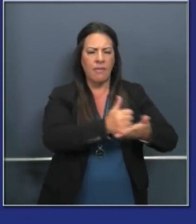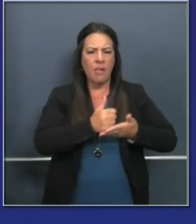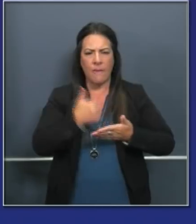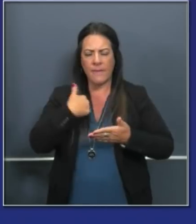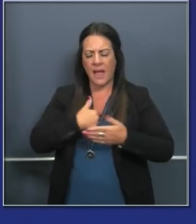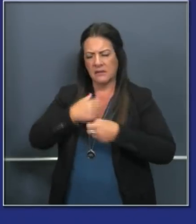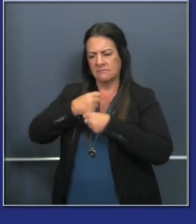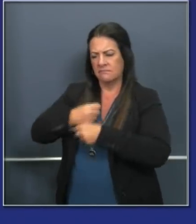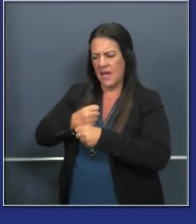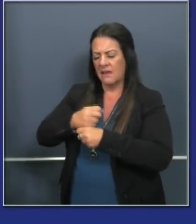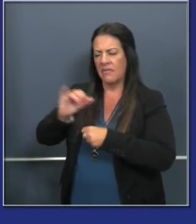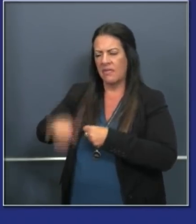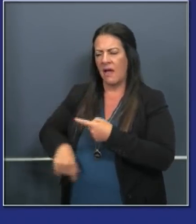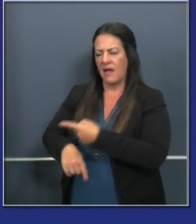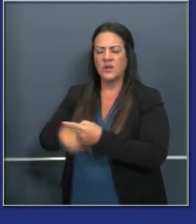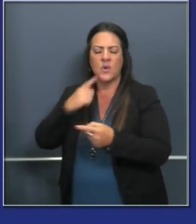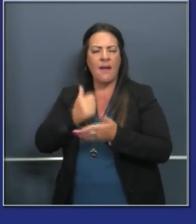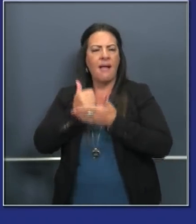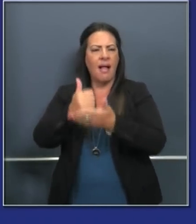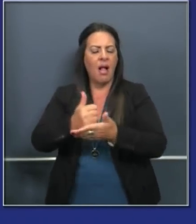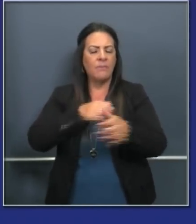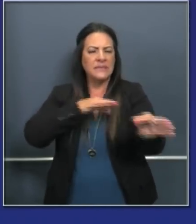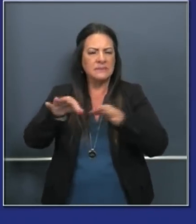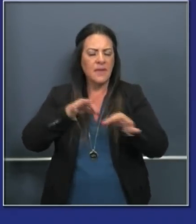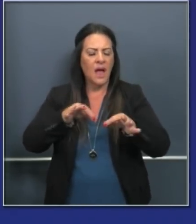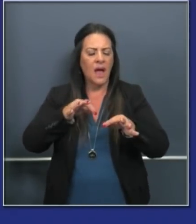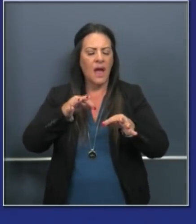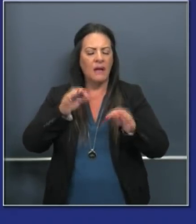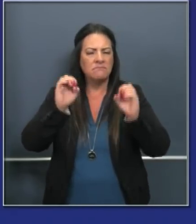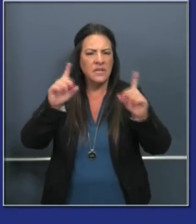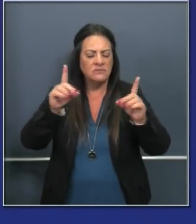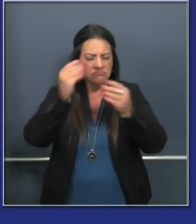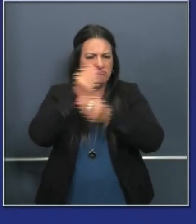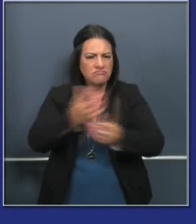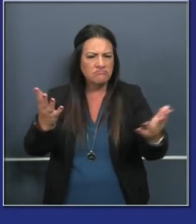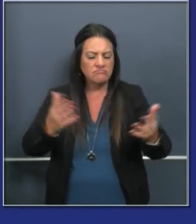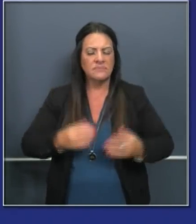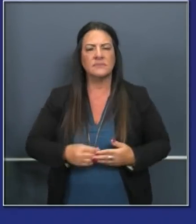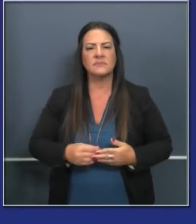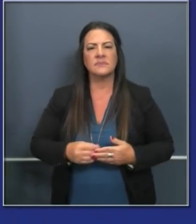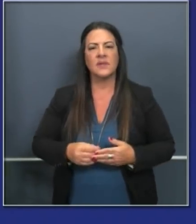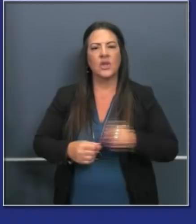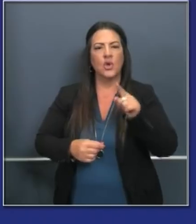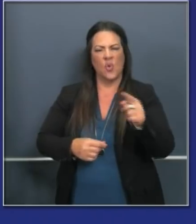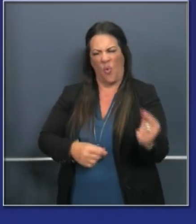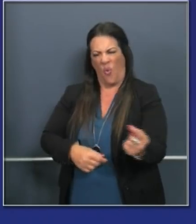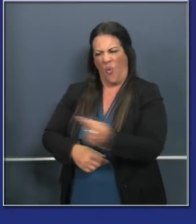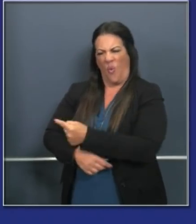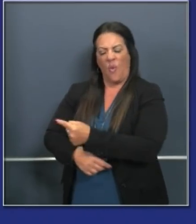THE SLIDE IS A MODEL OF MODELS YOU'LL SEE THAT WE CURRENTLY HAVE ON OUR COVID-19 DOT C 8